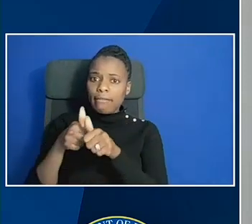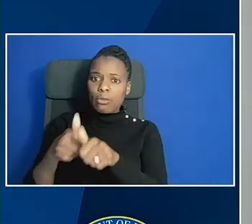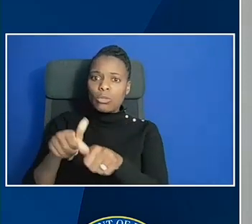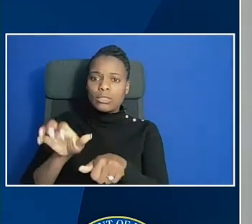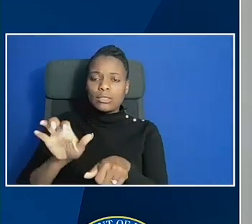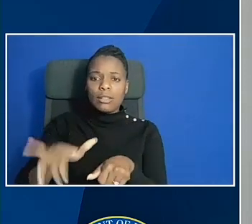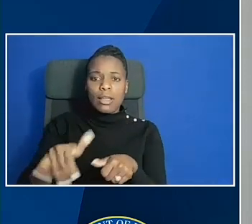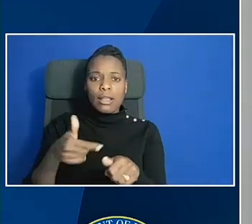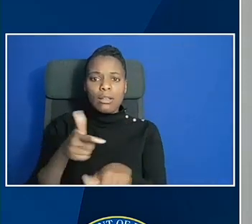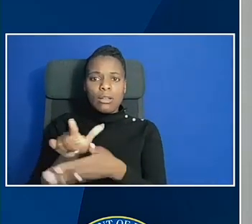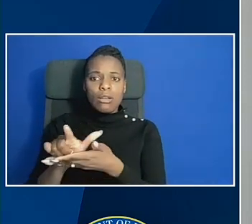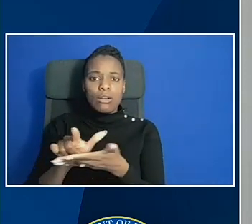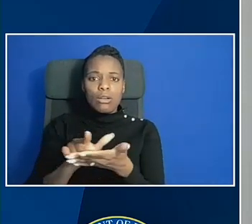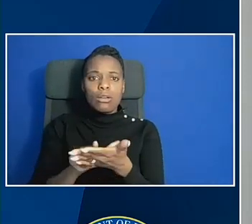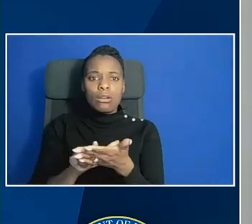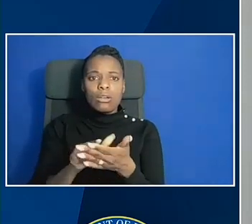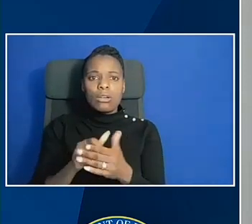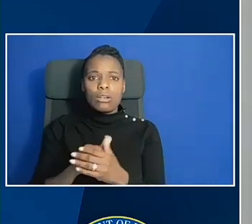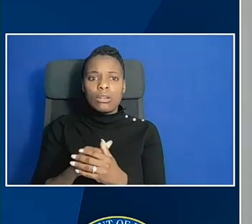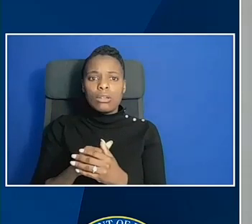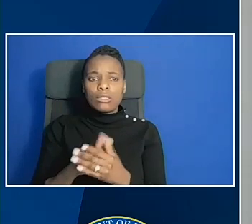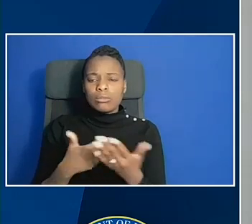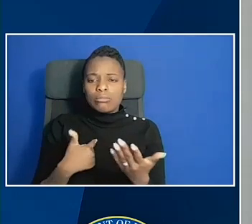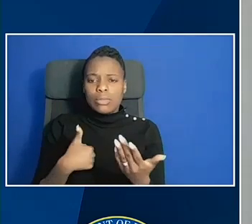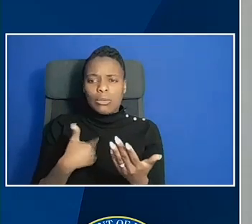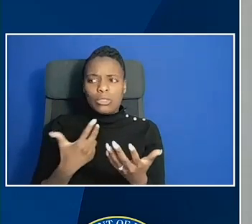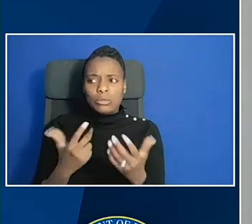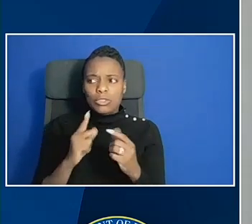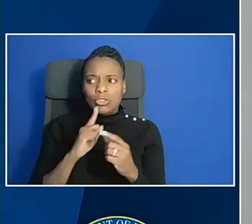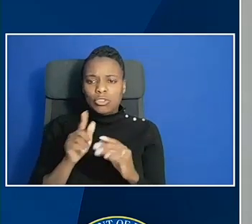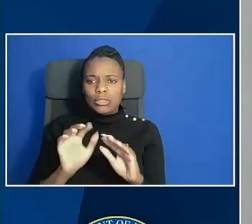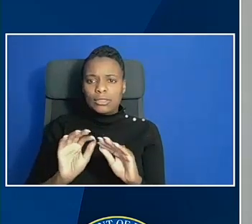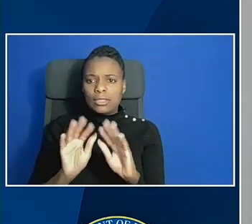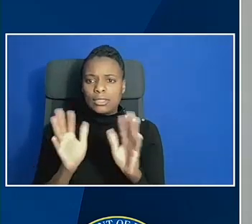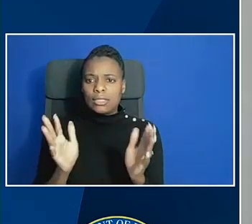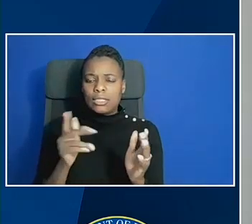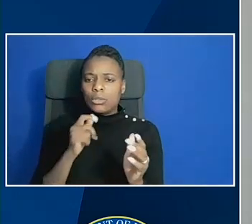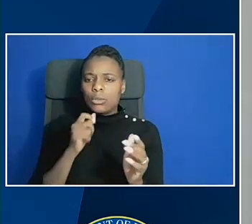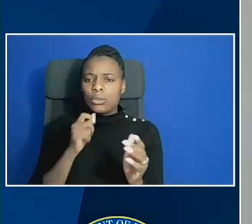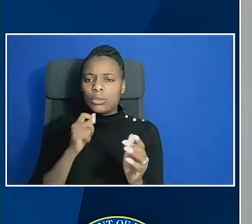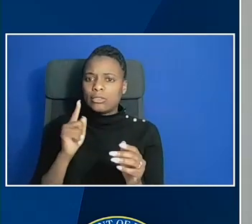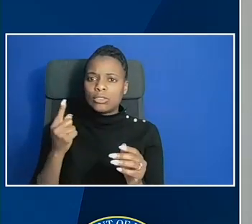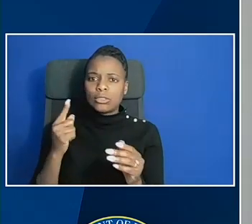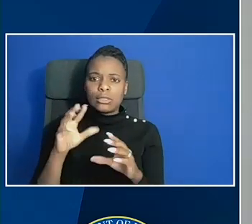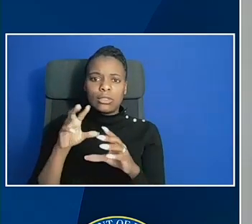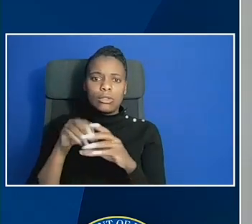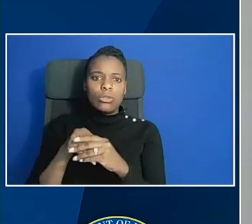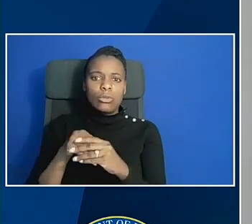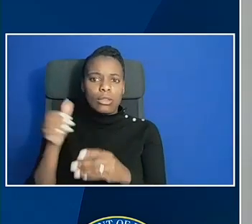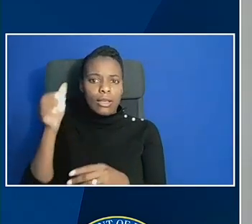So I want to be sure it's clear that we didn't just include the concept of education-specific willy nilly.